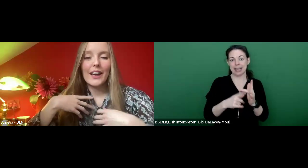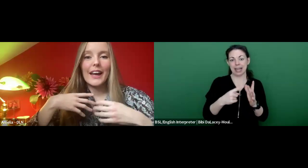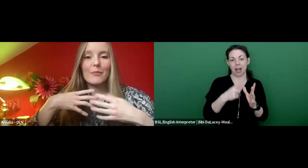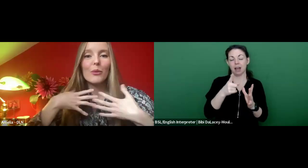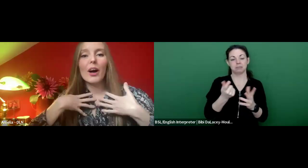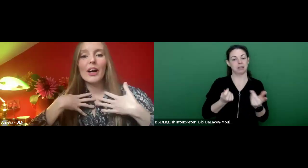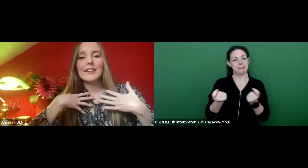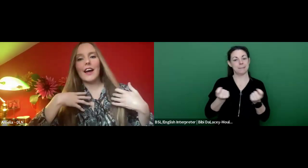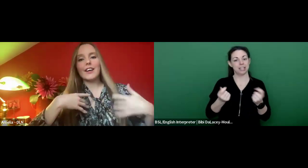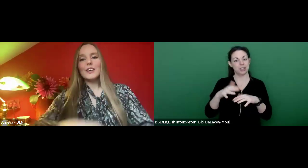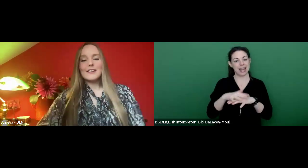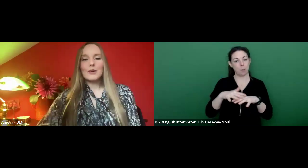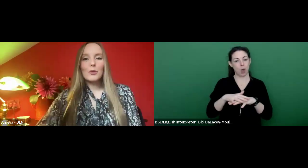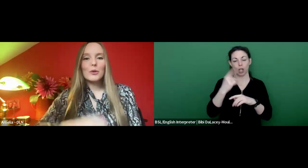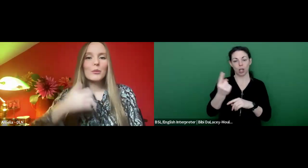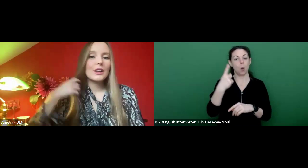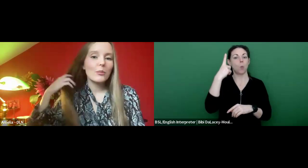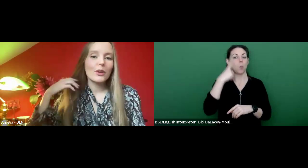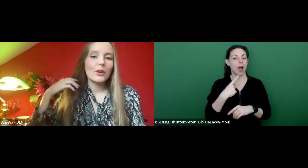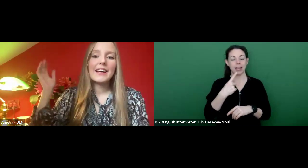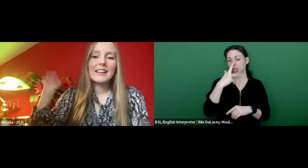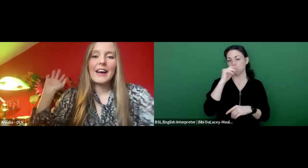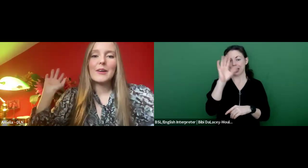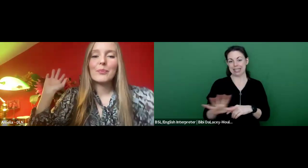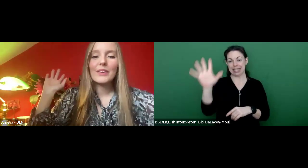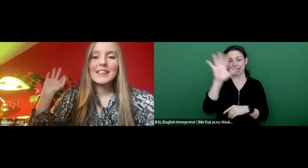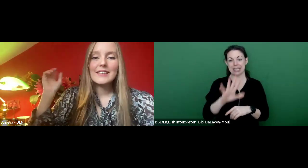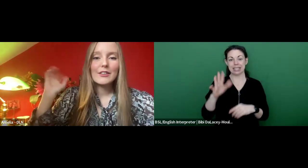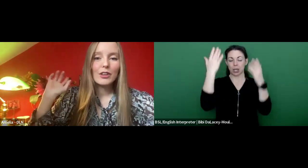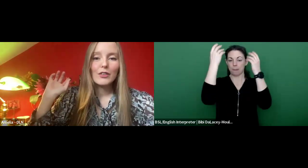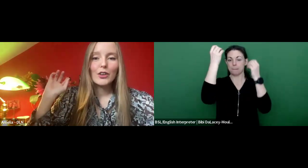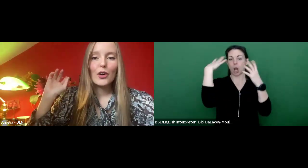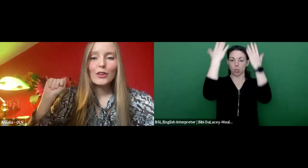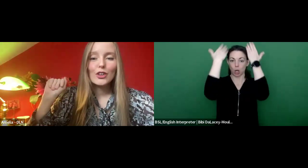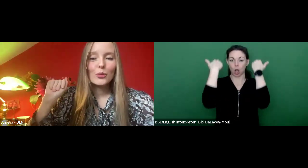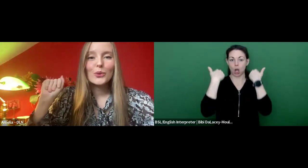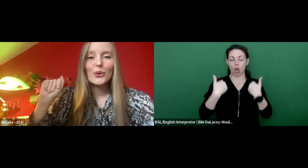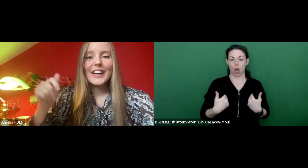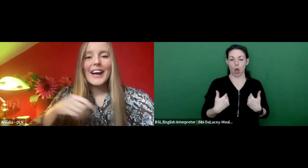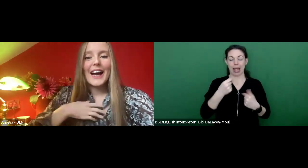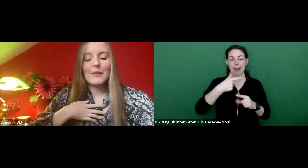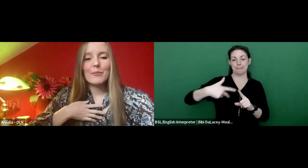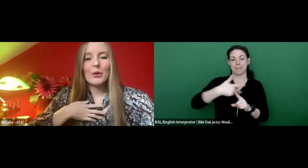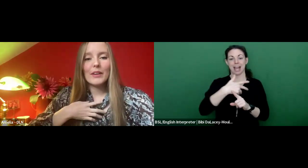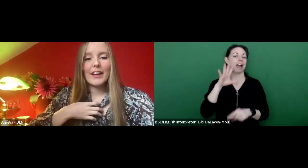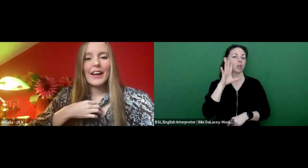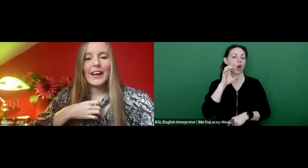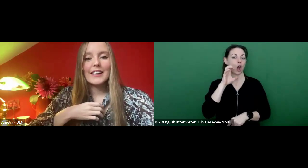and I am a White 27 woman with long blonde hair sitting in front of an orange wall with a,